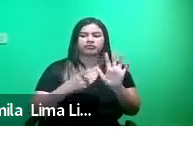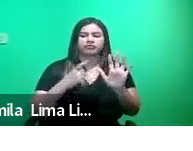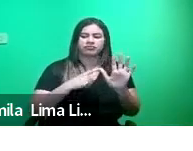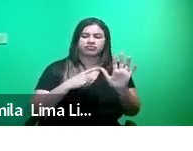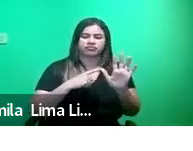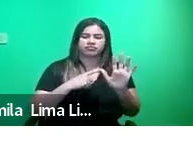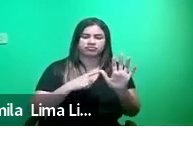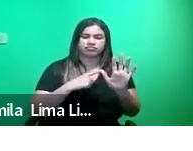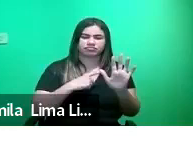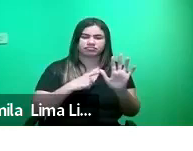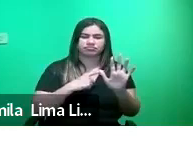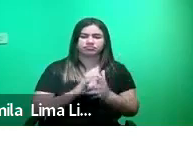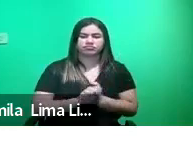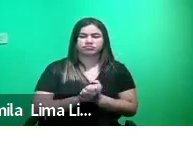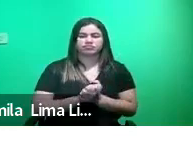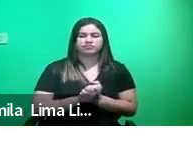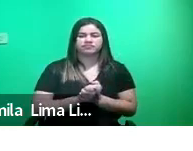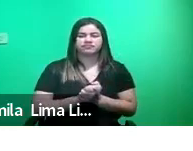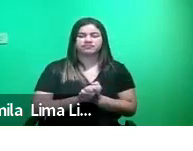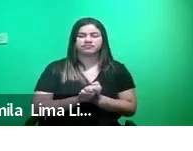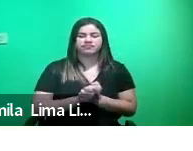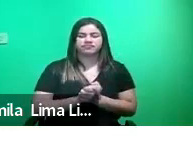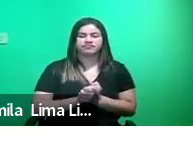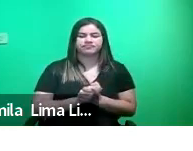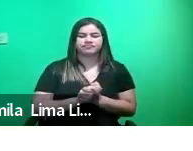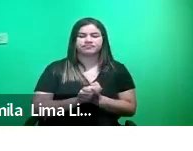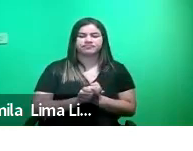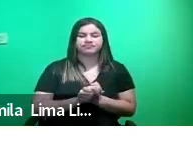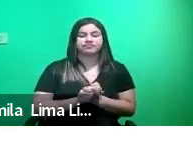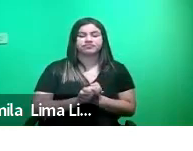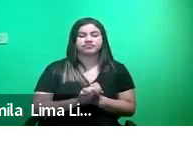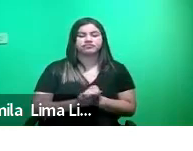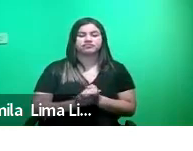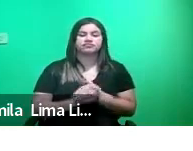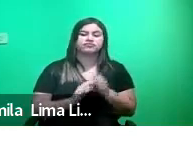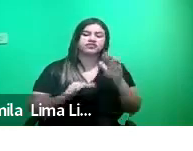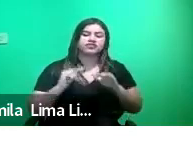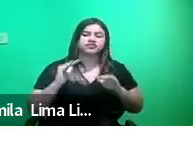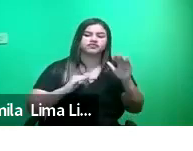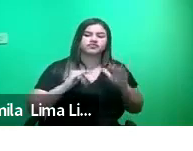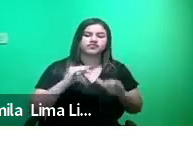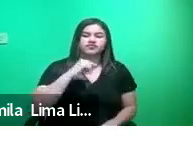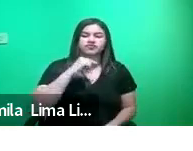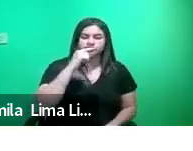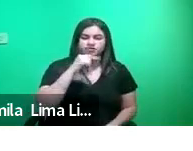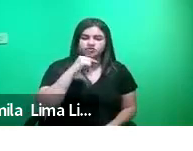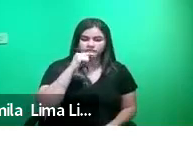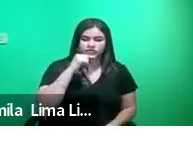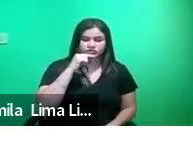e on the rest e underestimated, or i'm sorry can't be over estimated as a prince nciple e but what do we